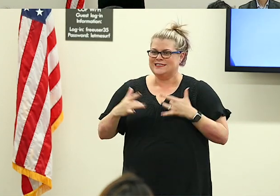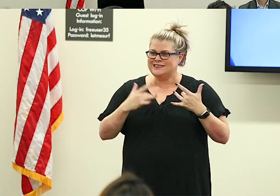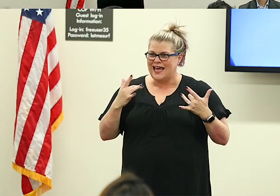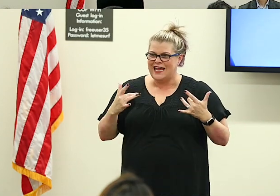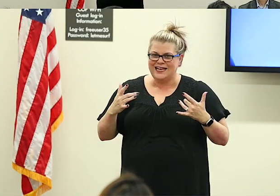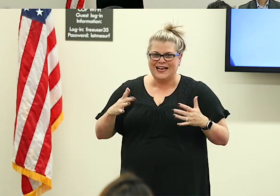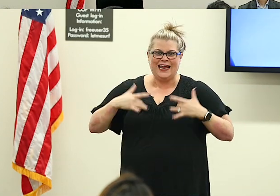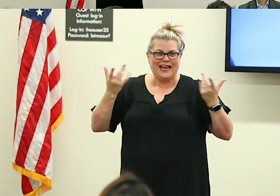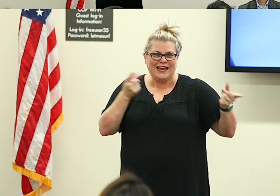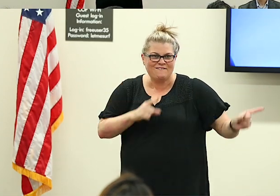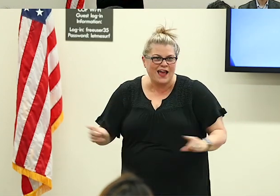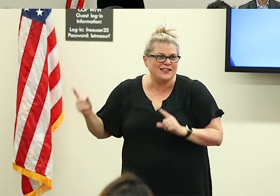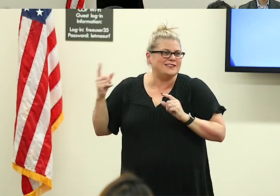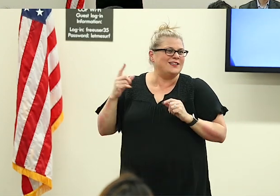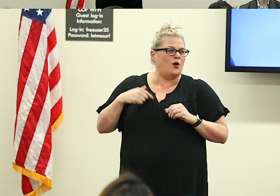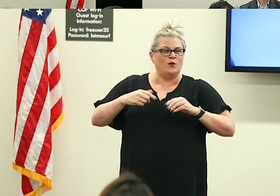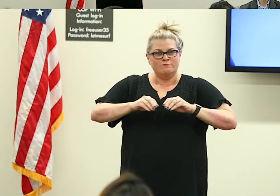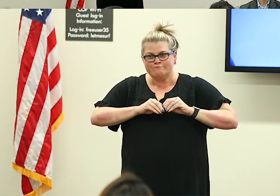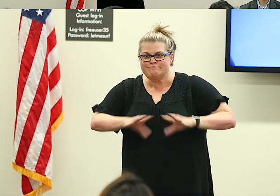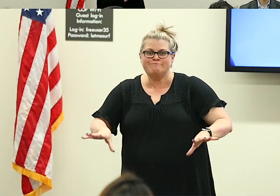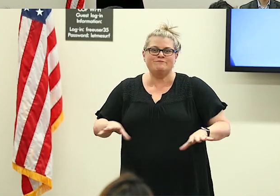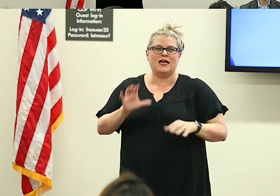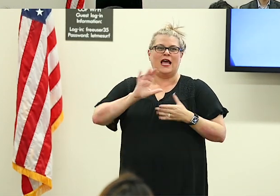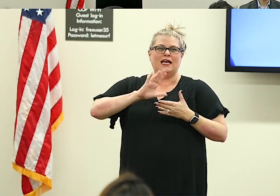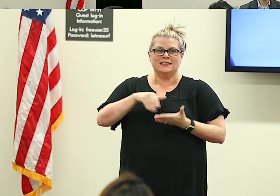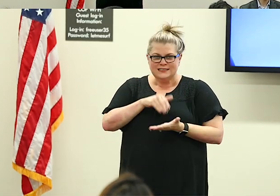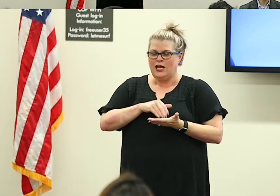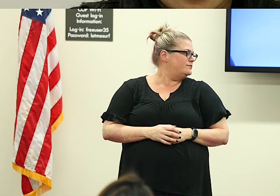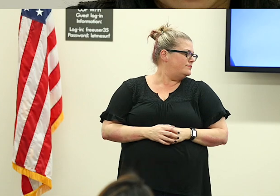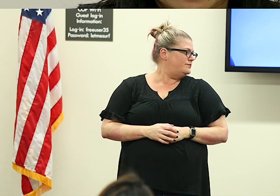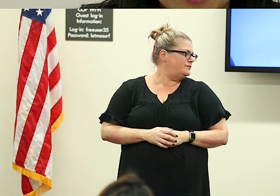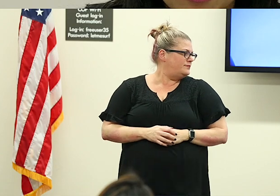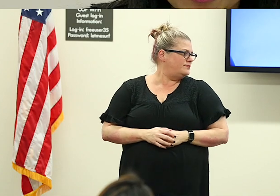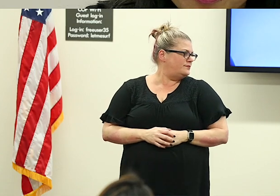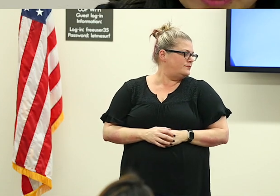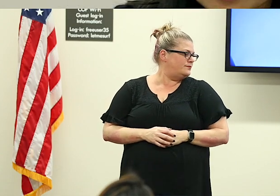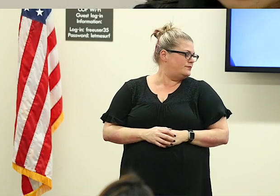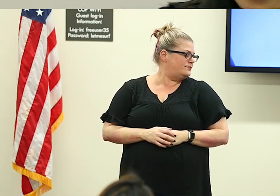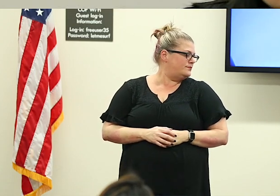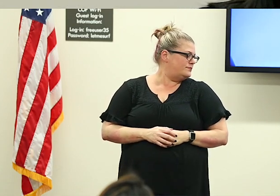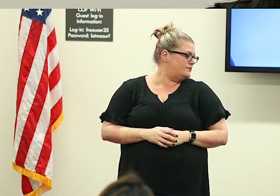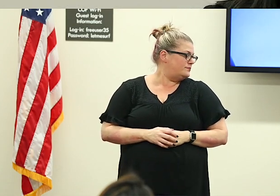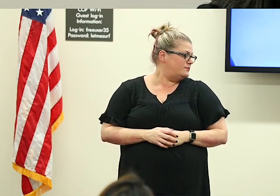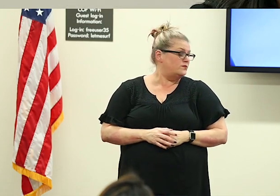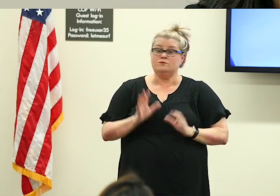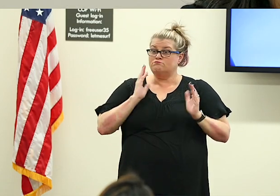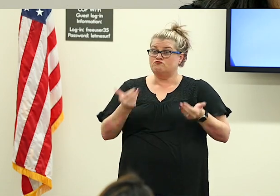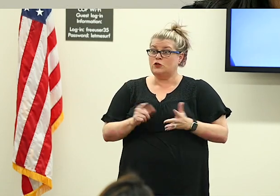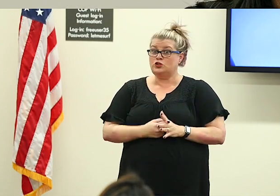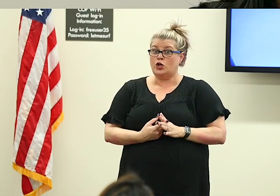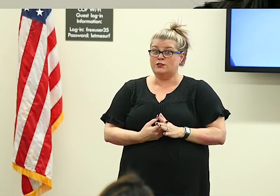rolling out Central Commons Phase II. So, let's get started!